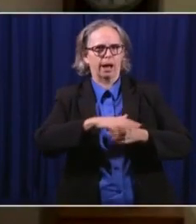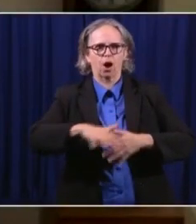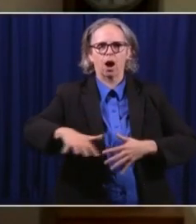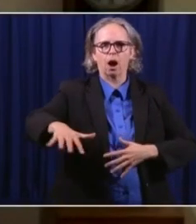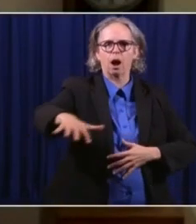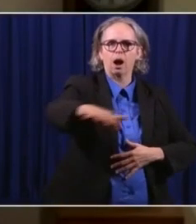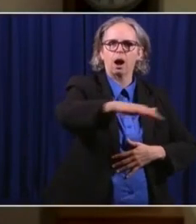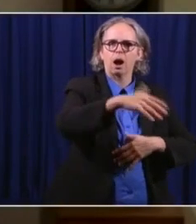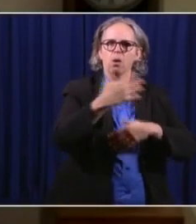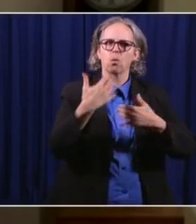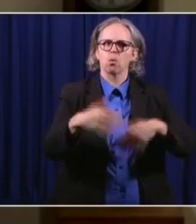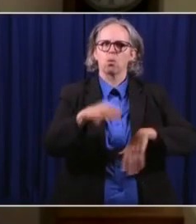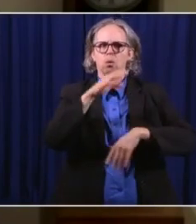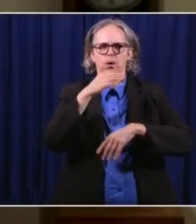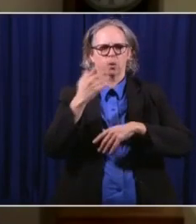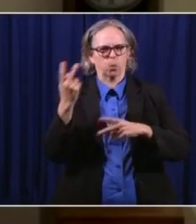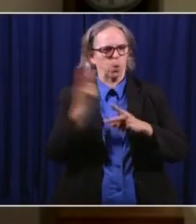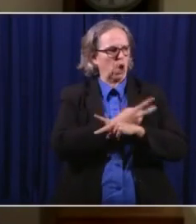WHAT WE CONTINUE TO SEE AS A MOVEMENT TOWARD THE RURAL